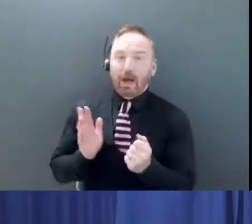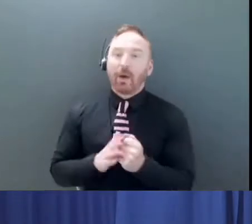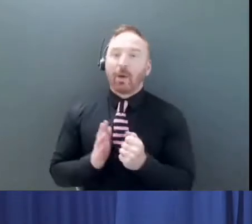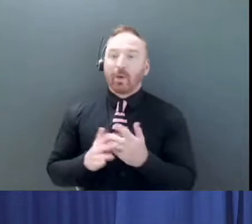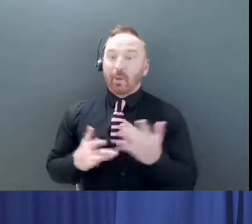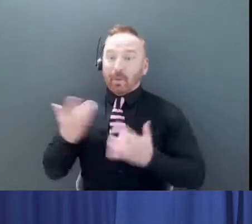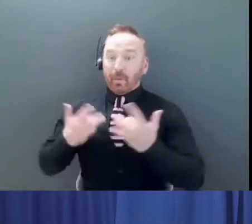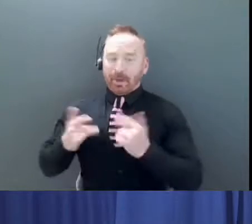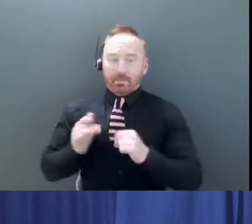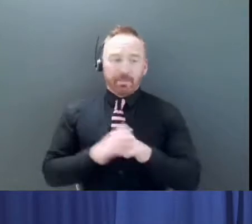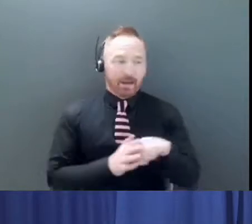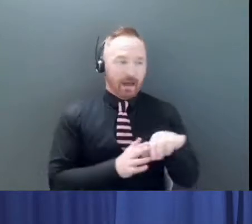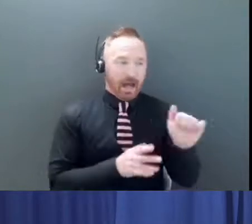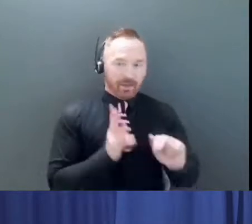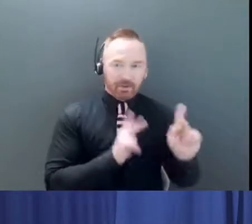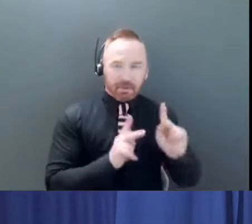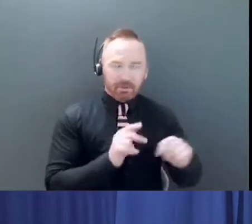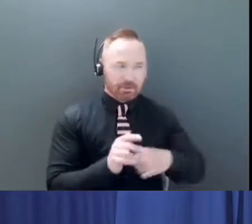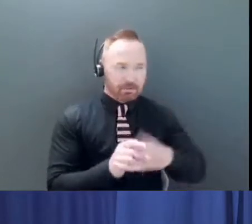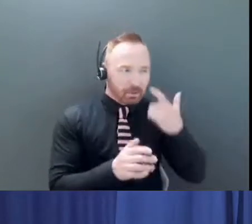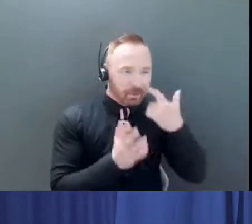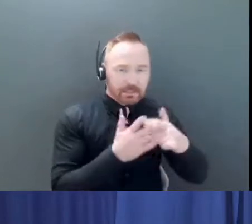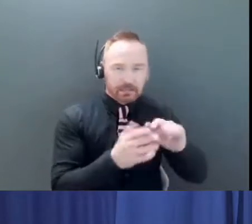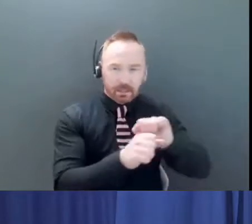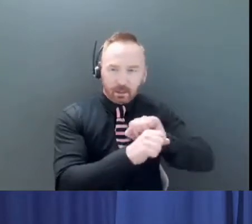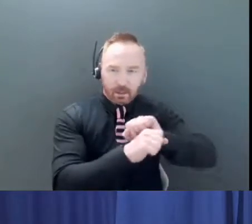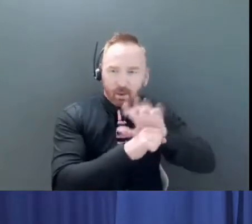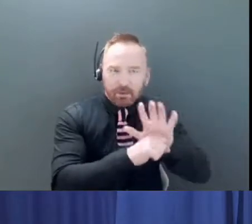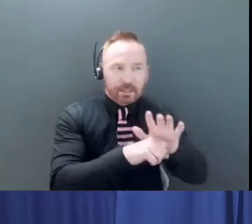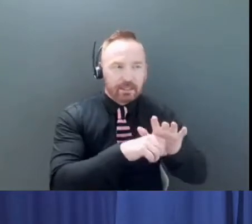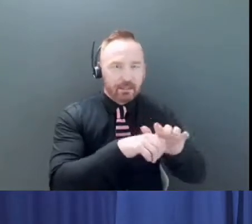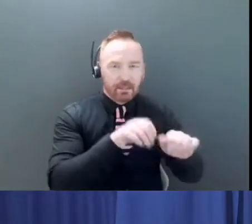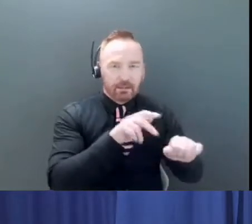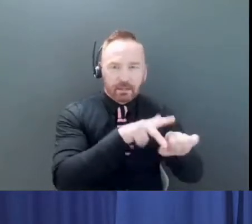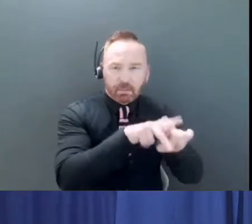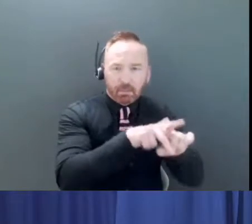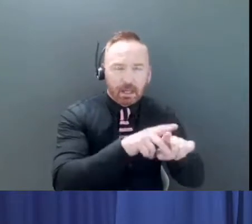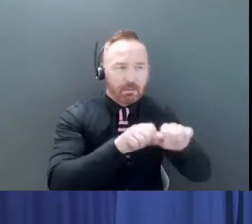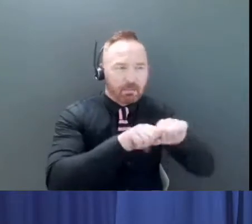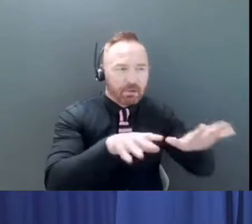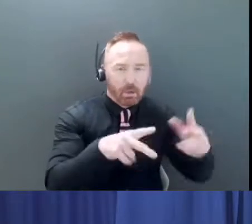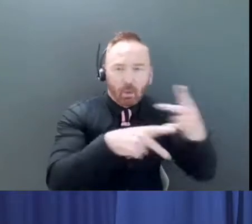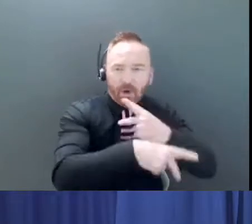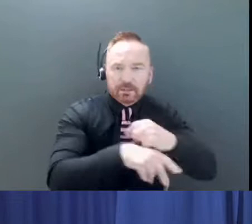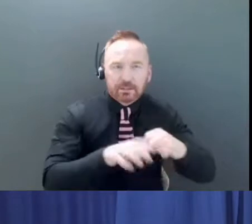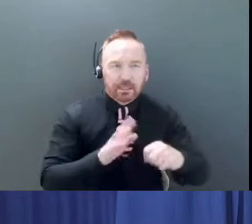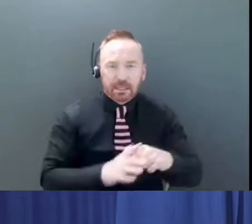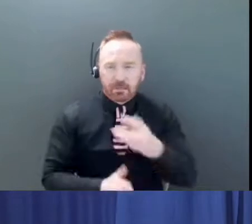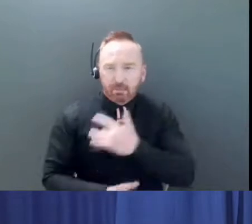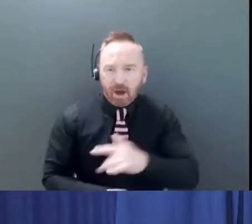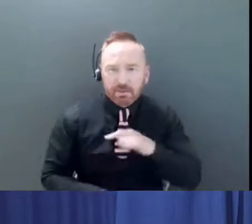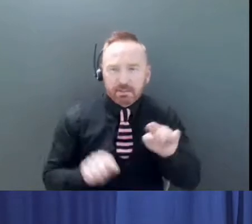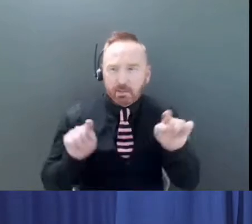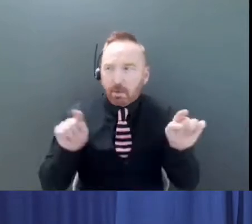wondering whether this is the right time. As always, we have to find the most balanced way forward